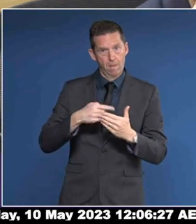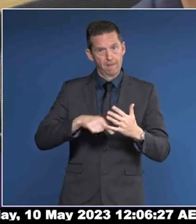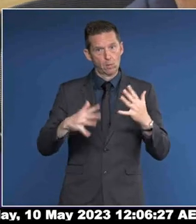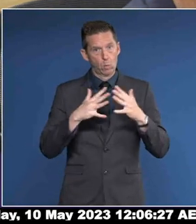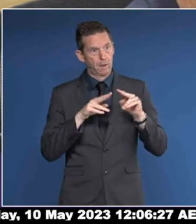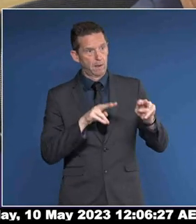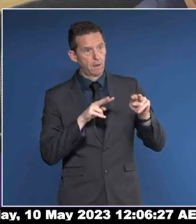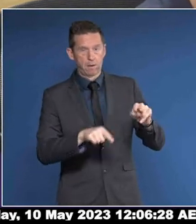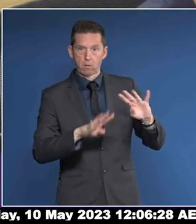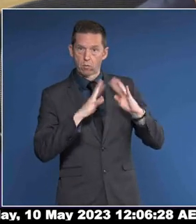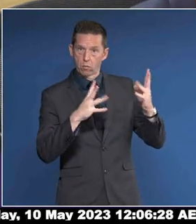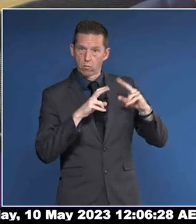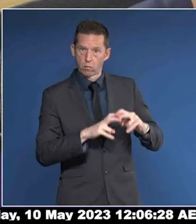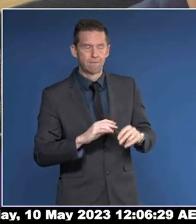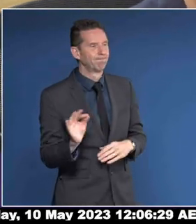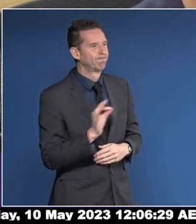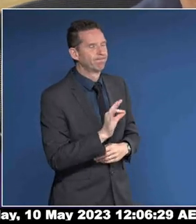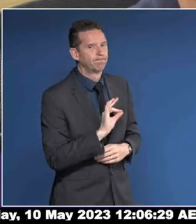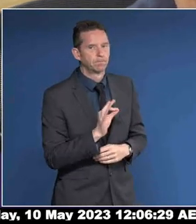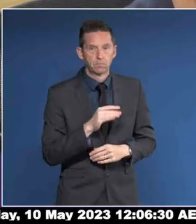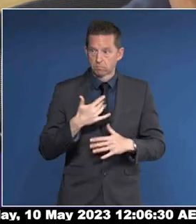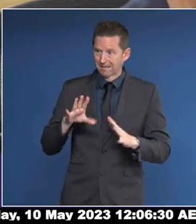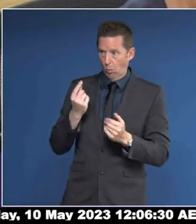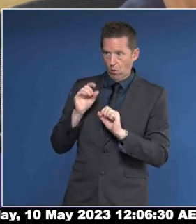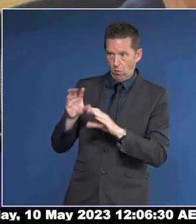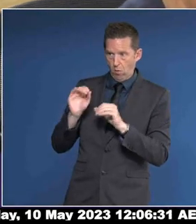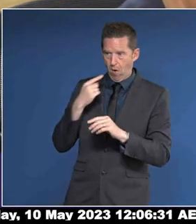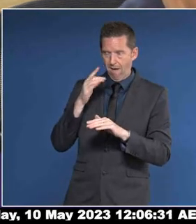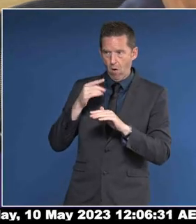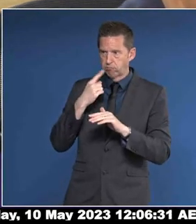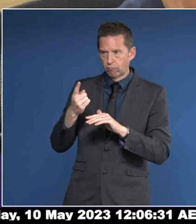Has anyone briefed you as to what's occurred over the past two days? Not in any detail, no.